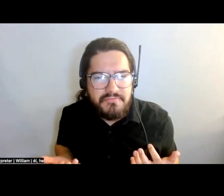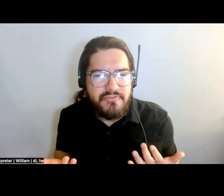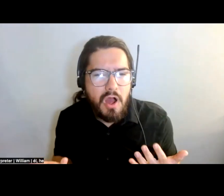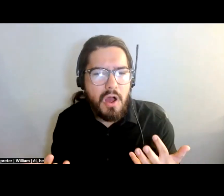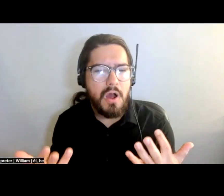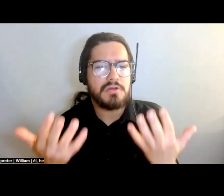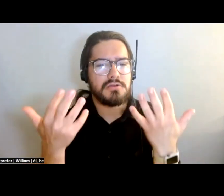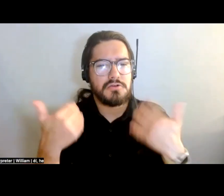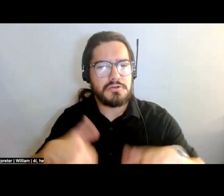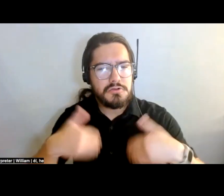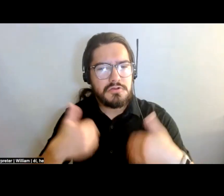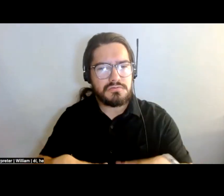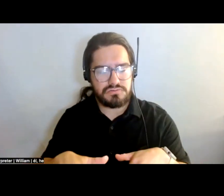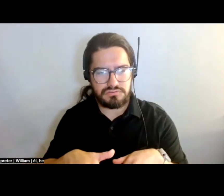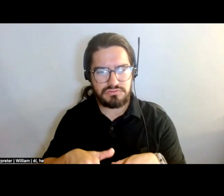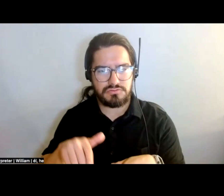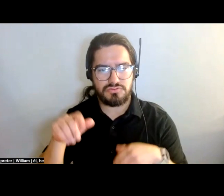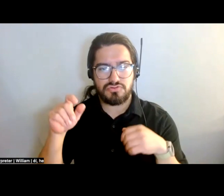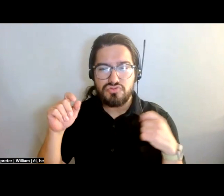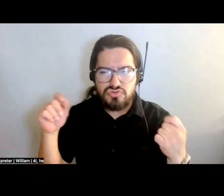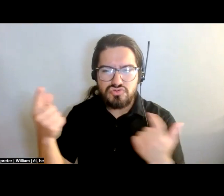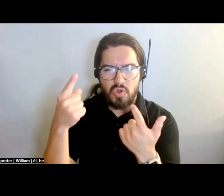old nightmares emerge from the smoke